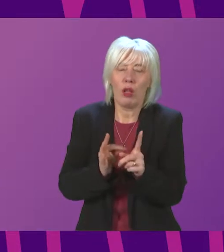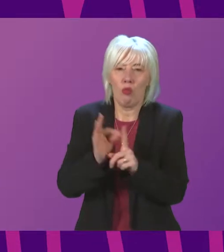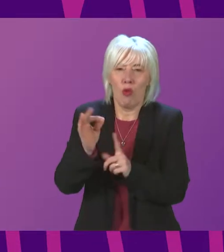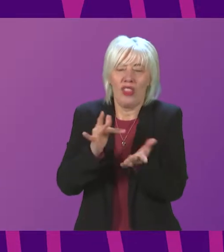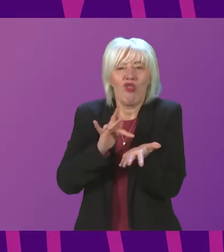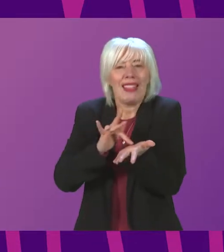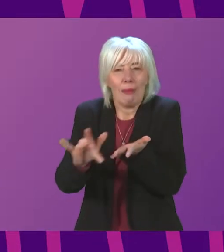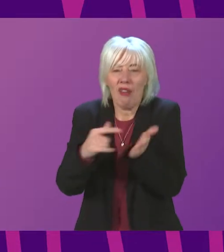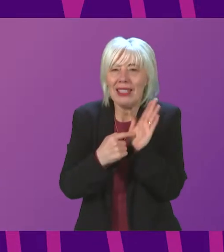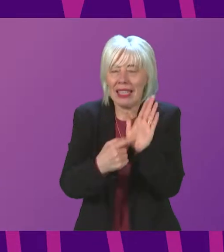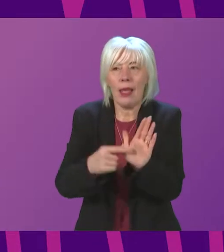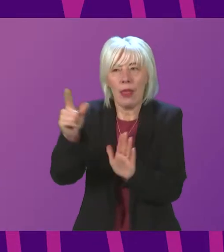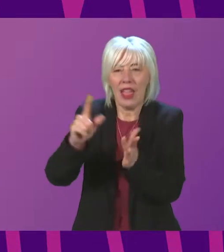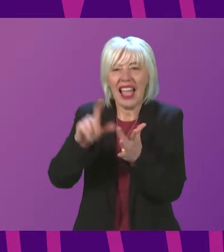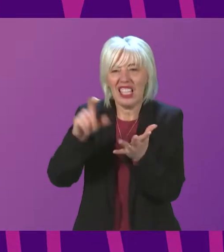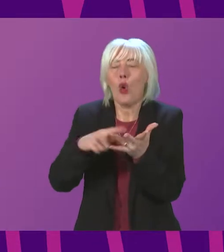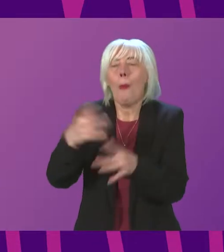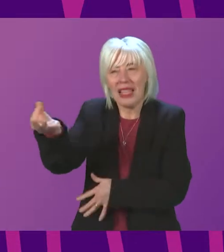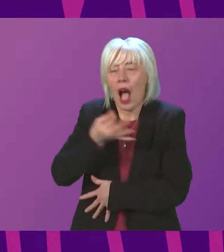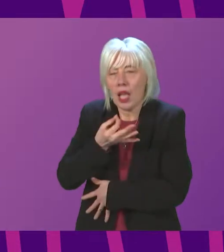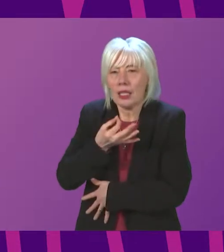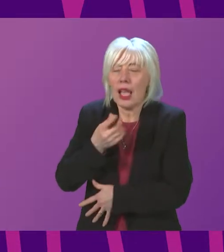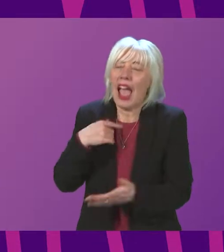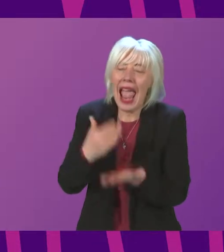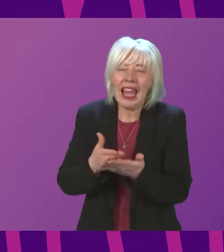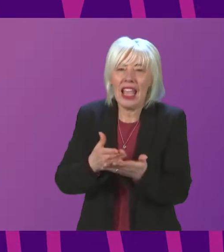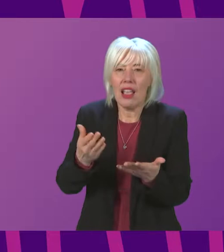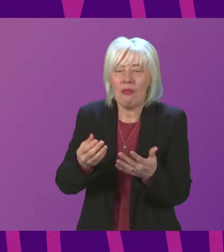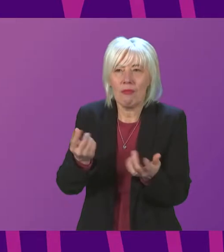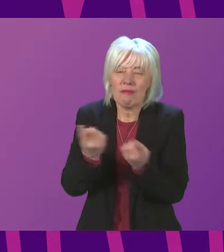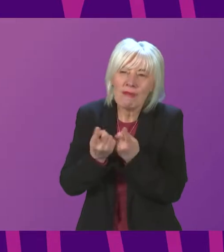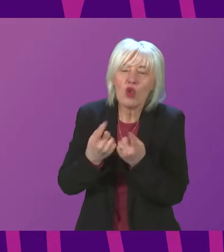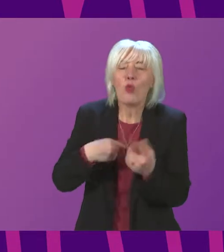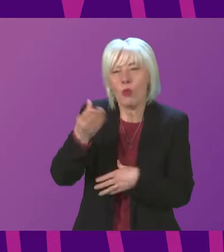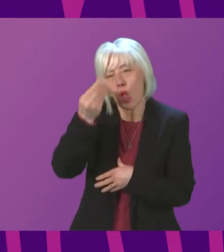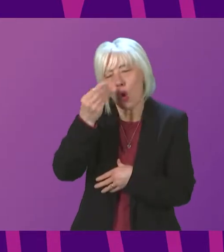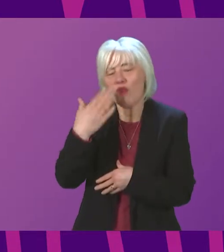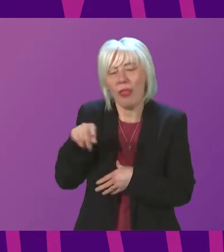for which it has asked and to ensure that any necessary lessons are learned for future work.